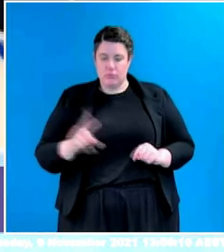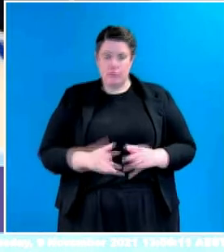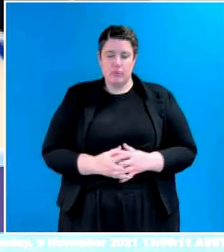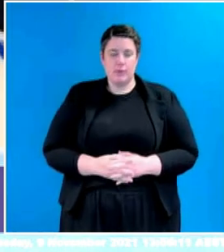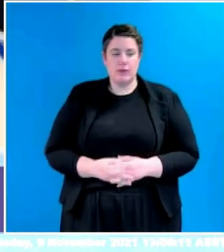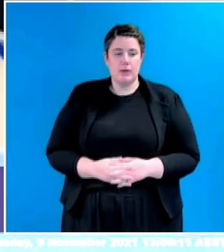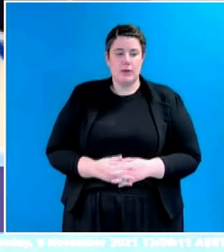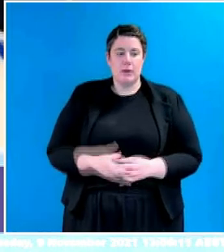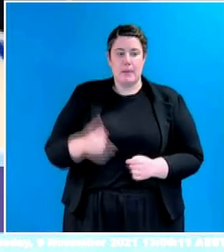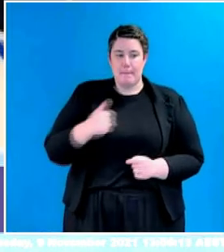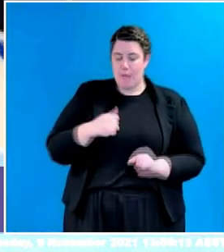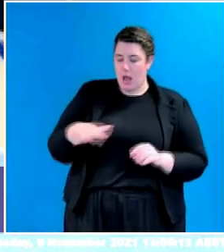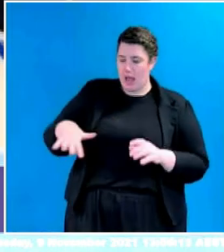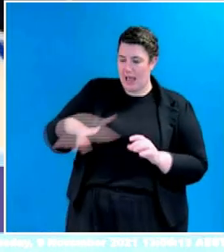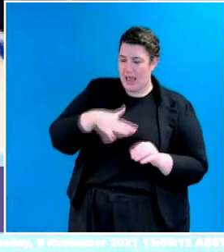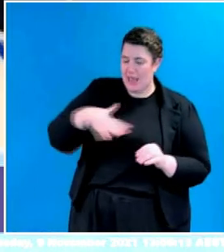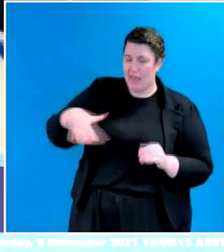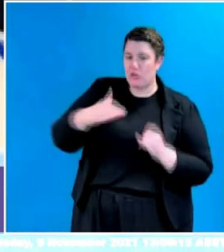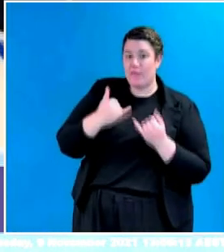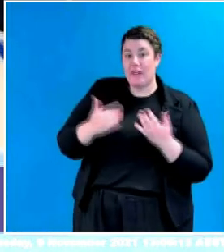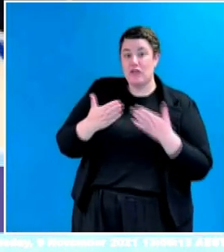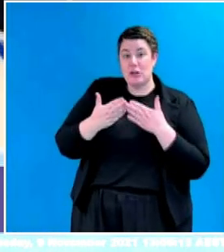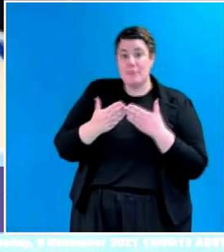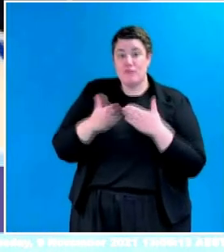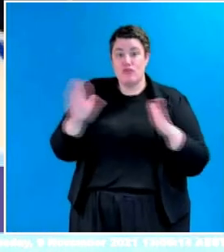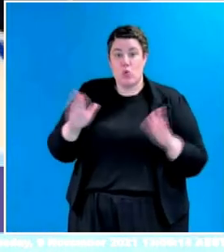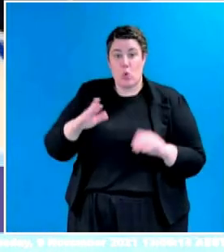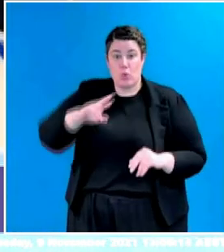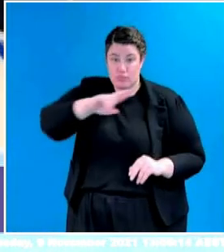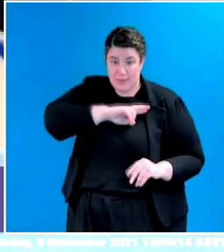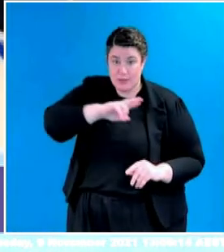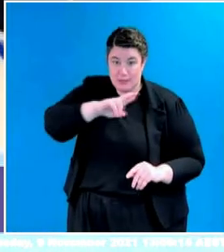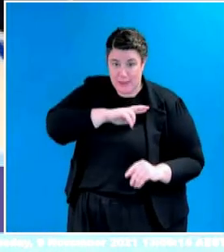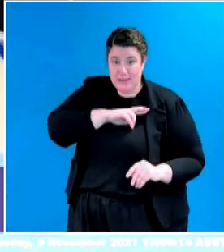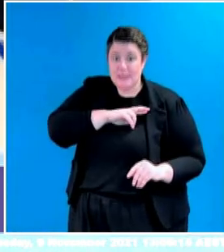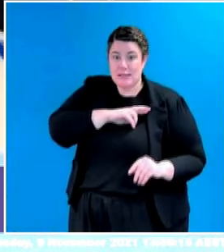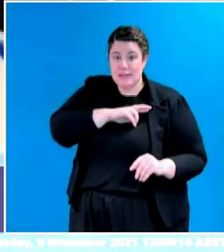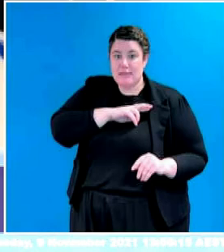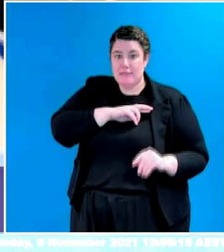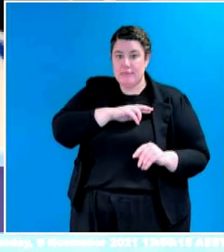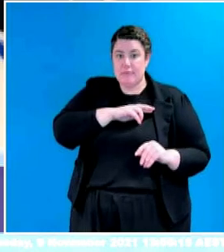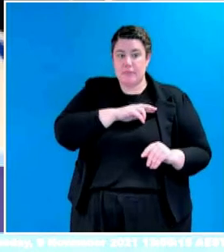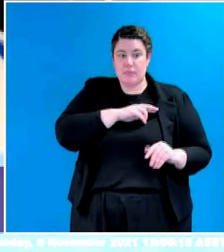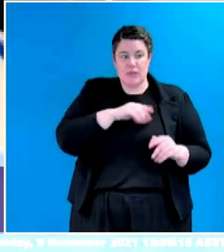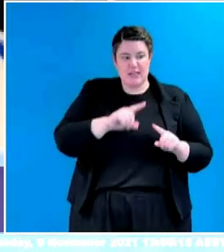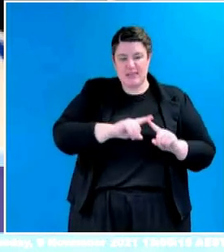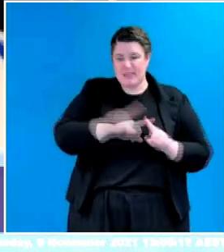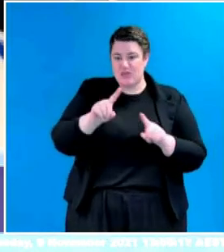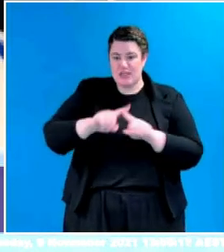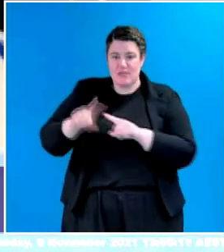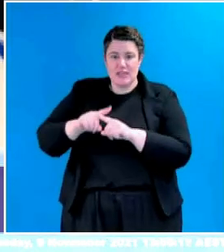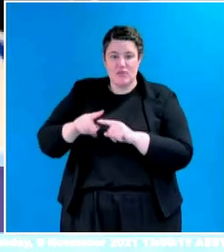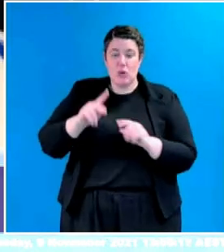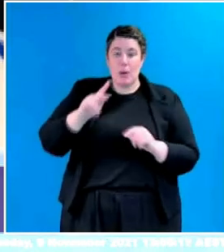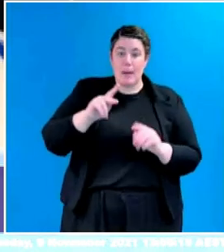My division has a very broad range of responsibilities across a range of policy areas.